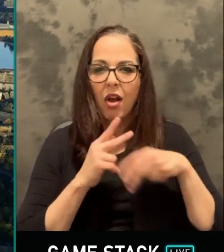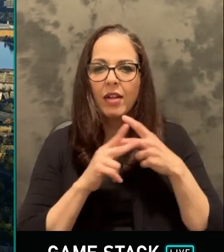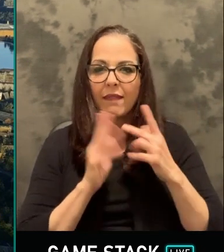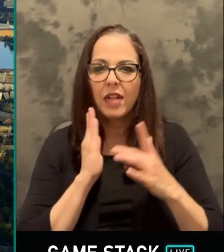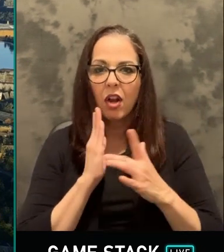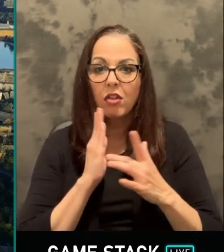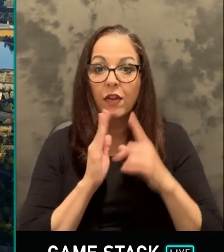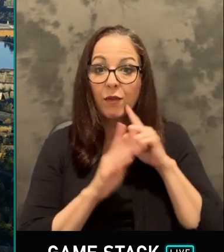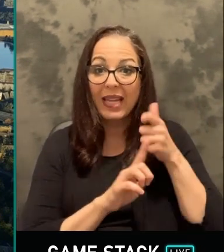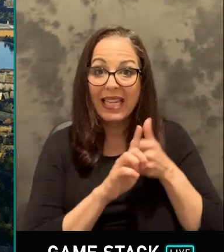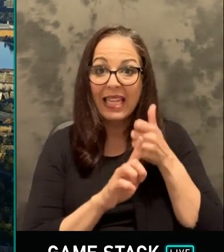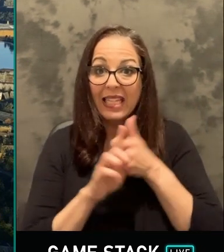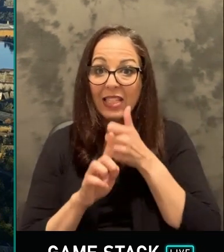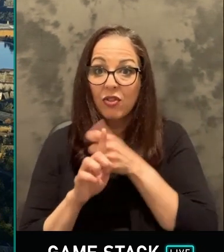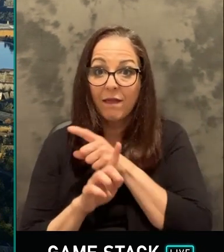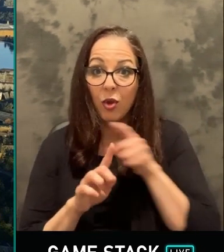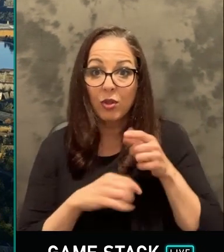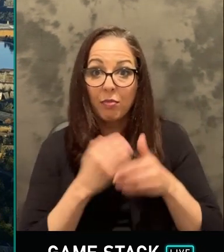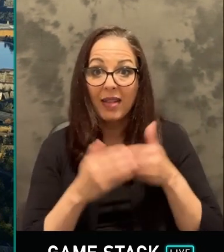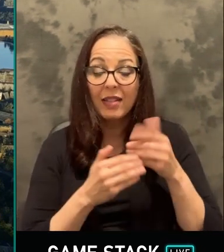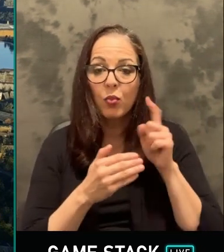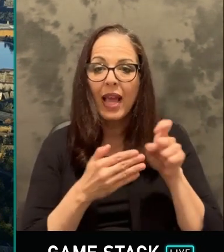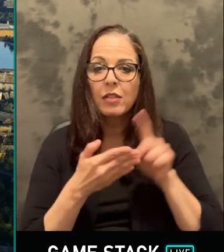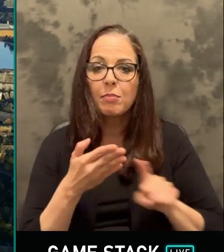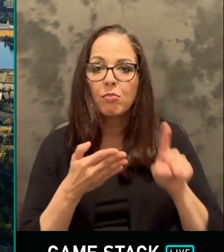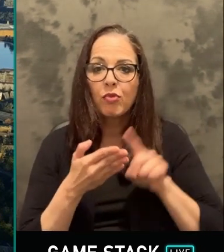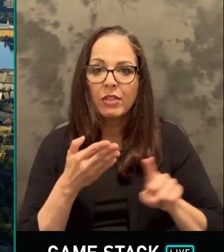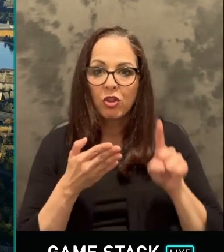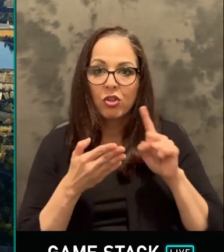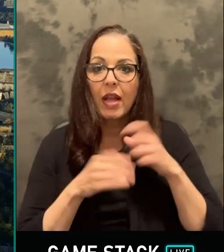We had to create some prototypes and those prototypes were